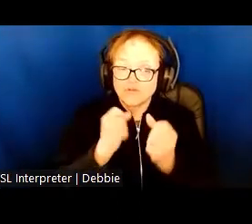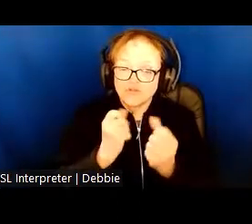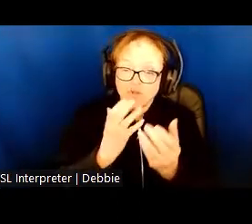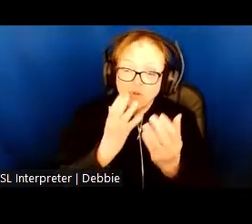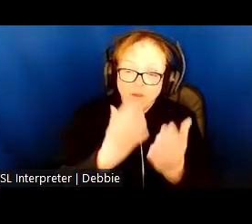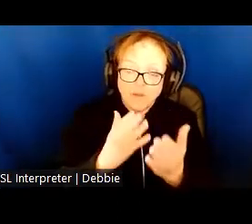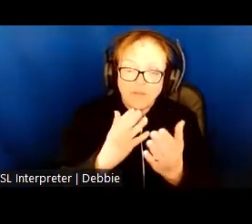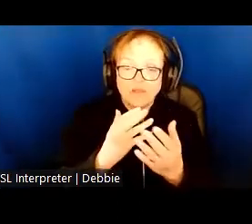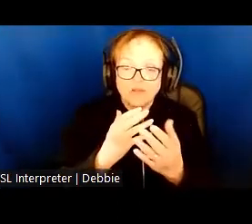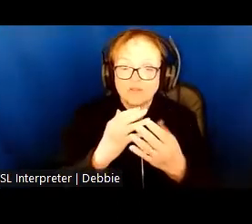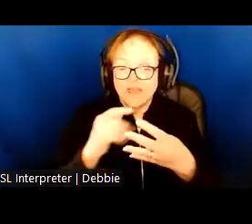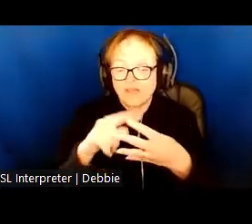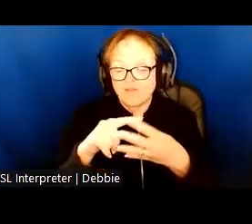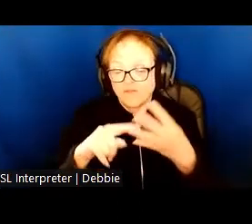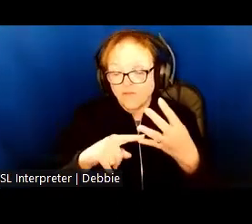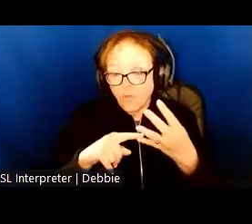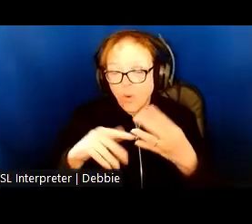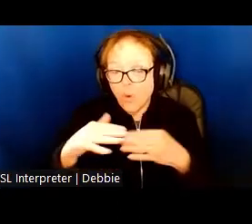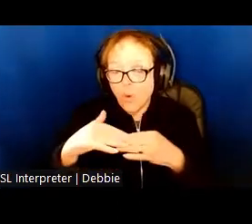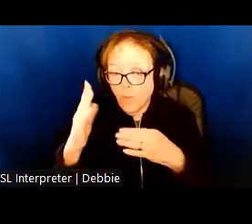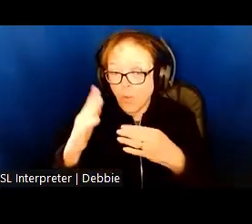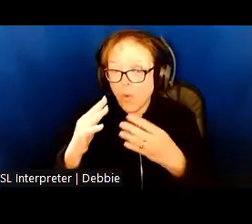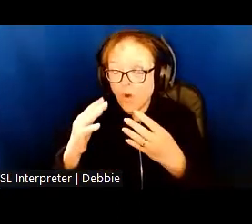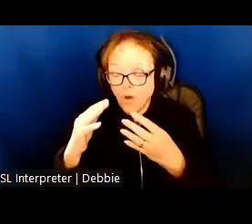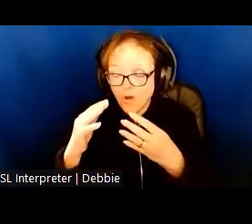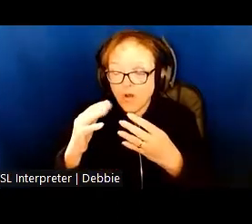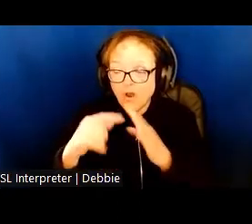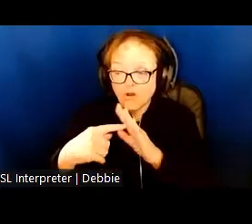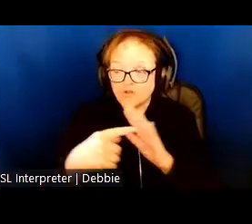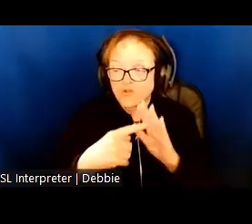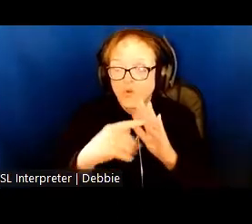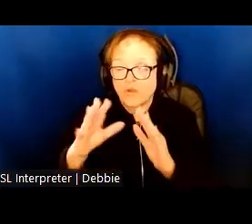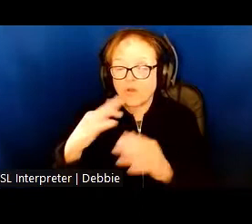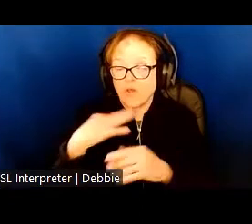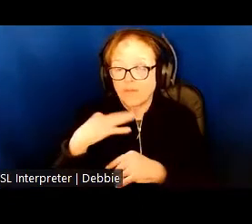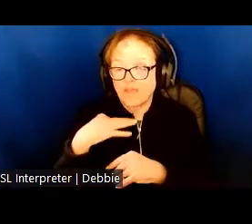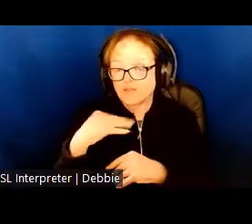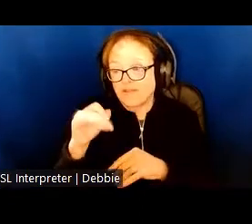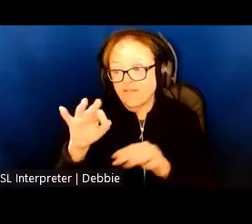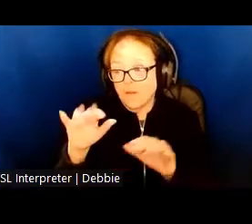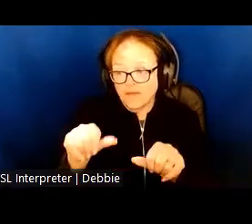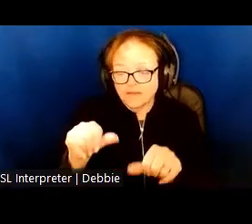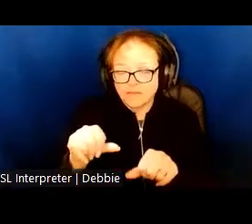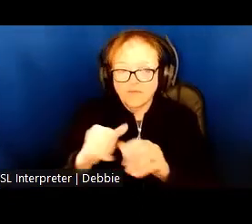individual pieces of work are represented in your application, if feasible. Do not submit